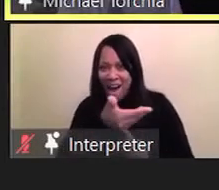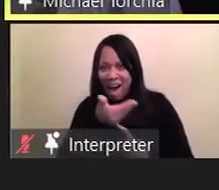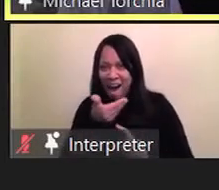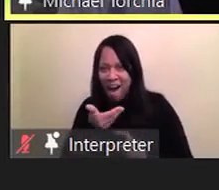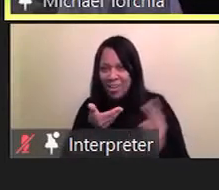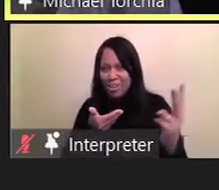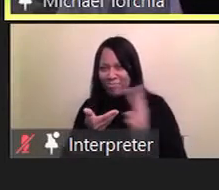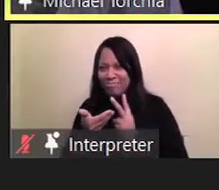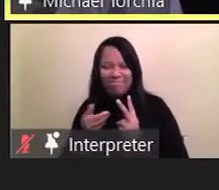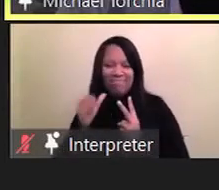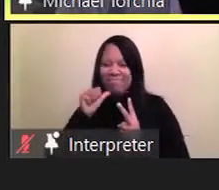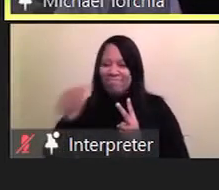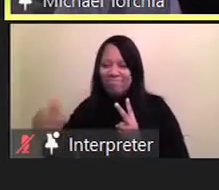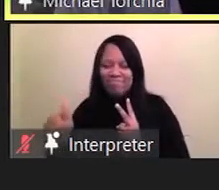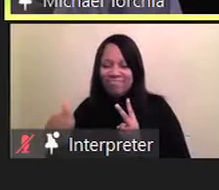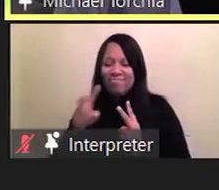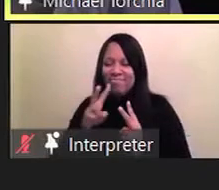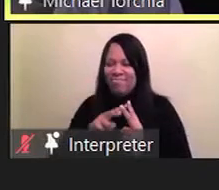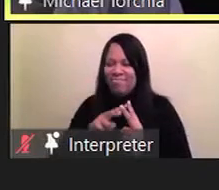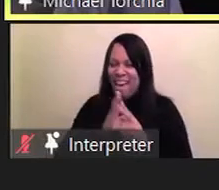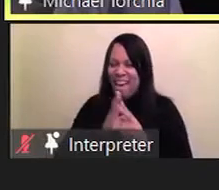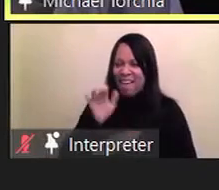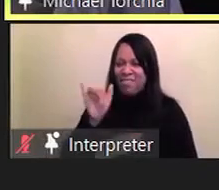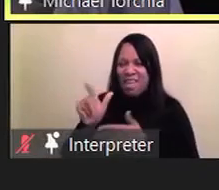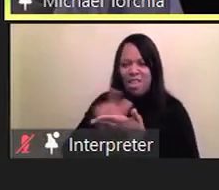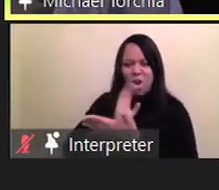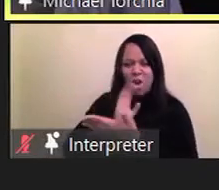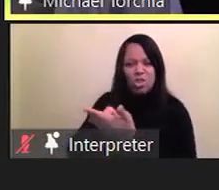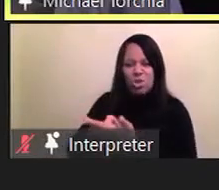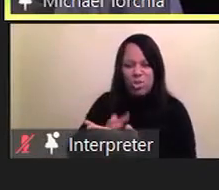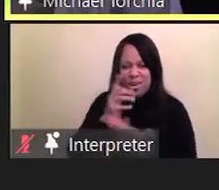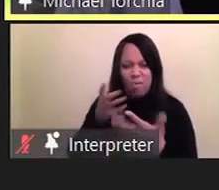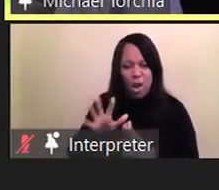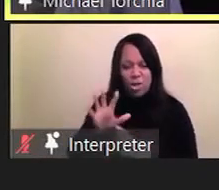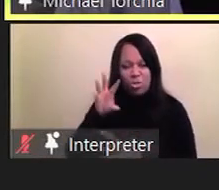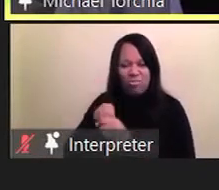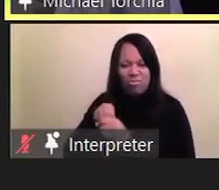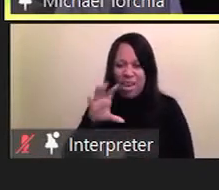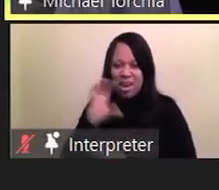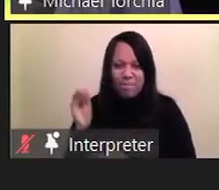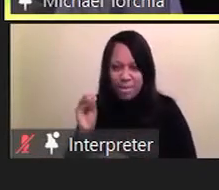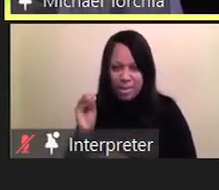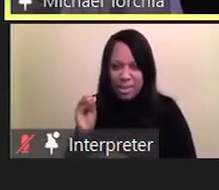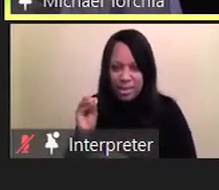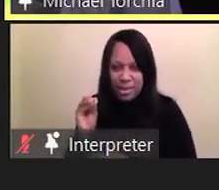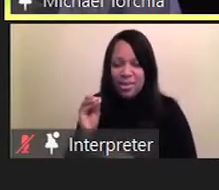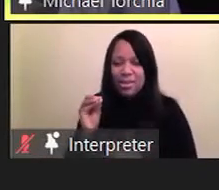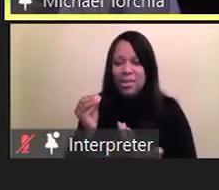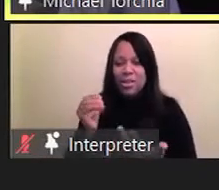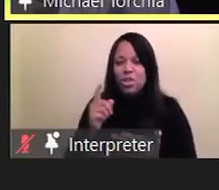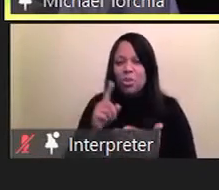they wanted to go to the company. And that was not part of the settlement.